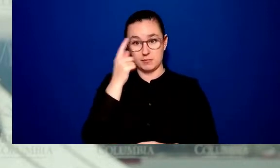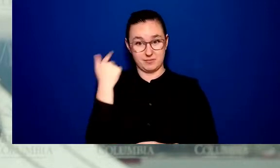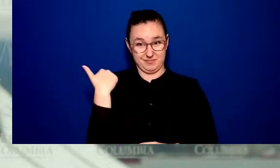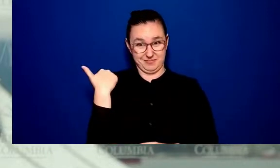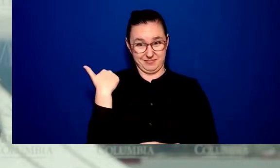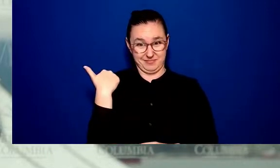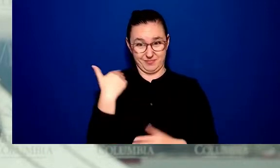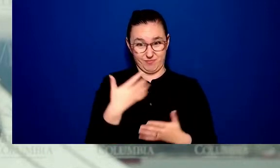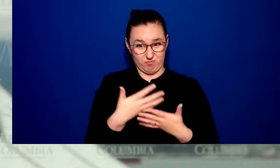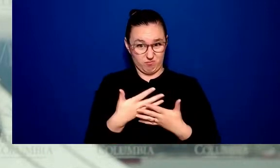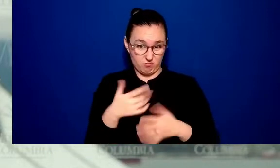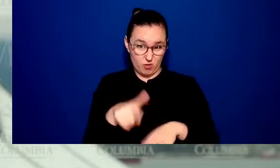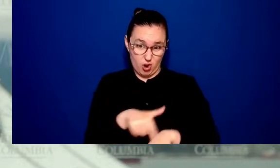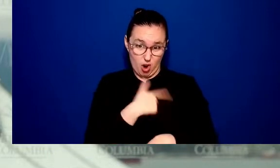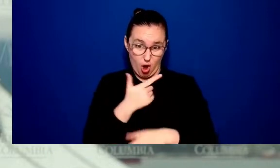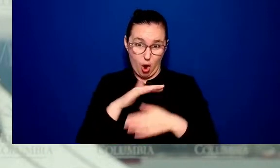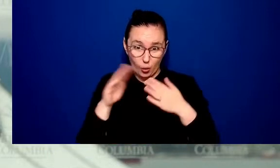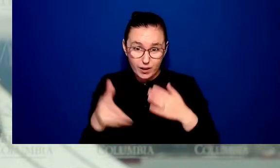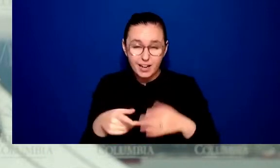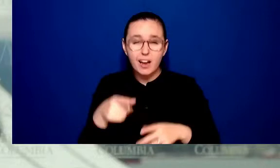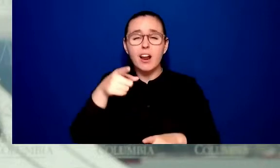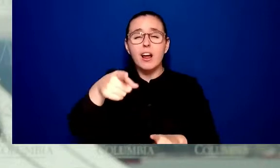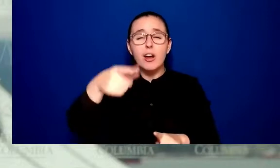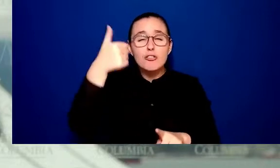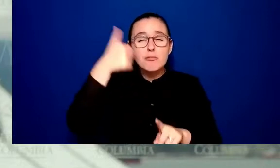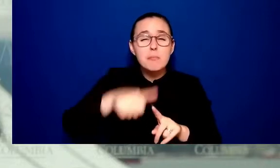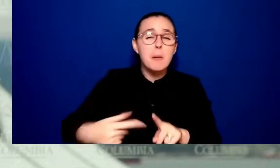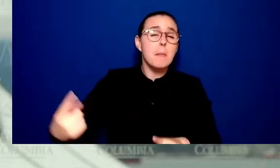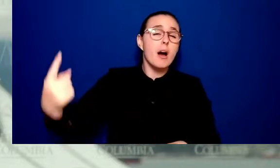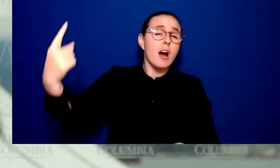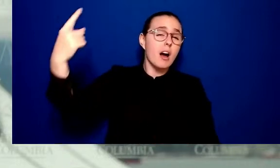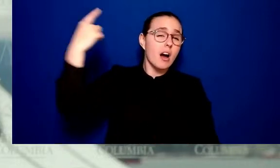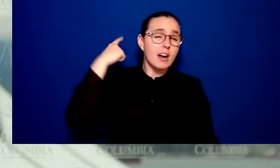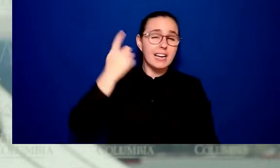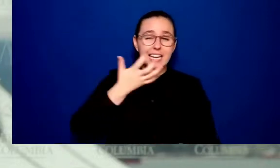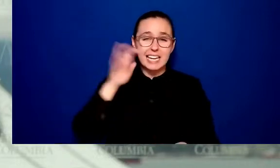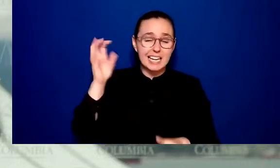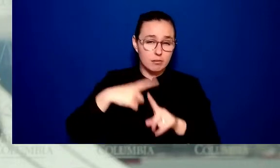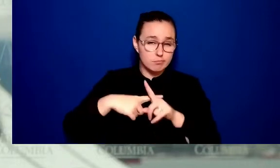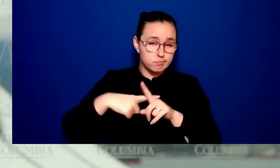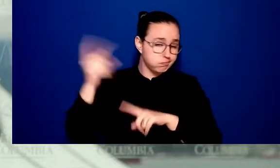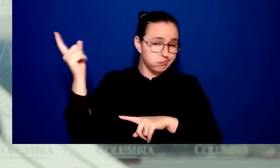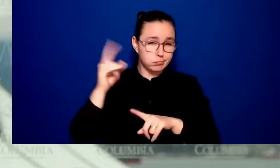heat waves in July and in August, so. It's a big